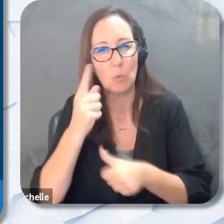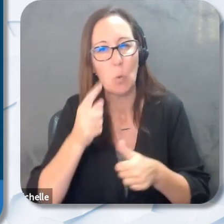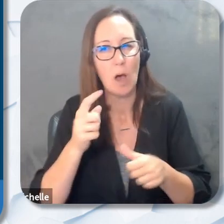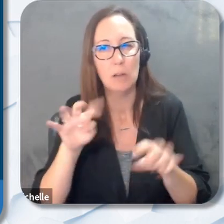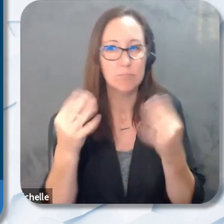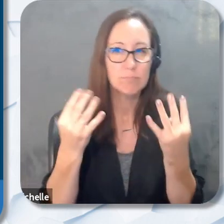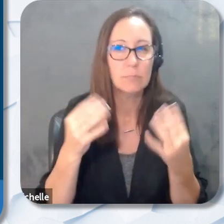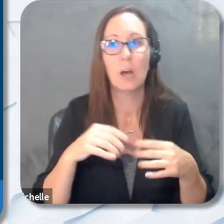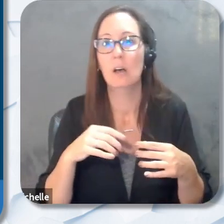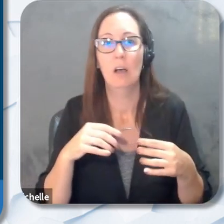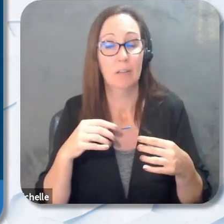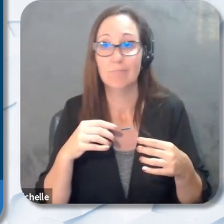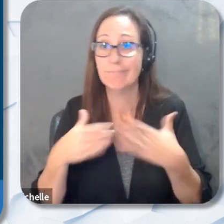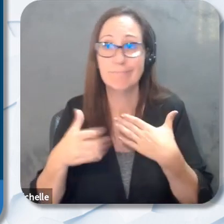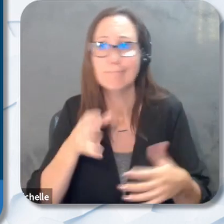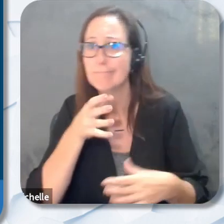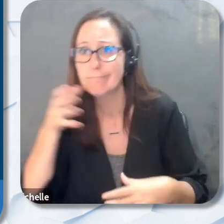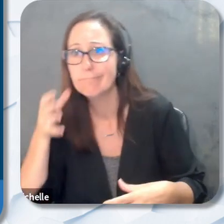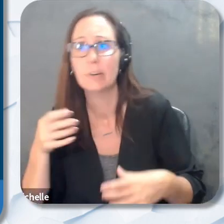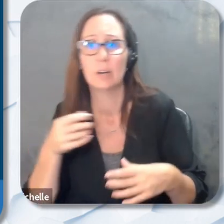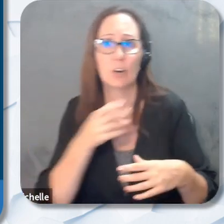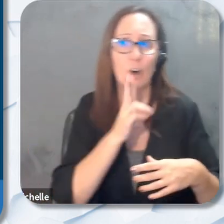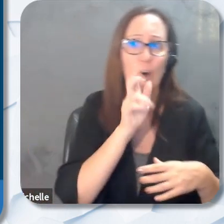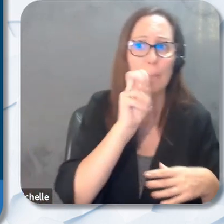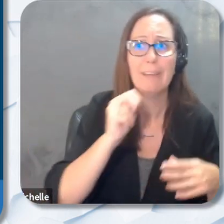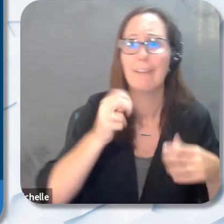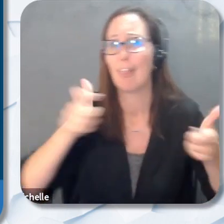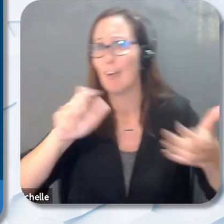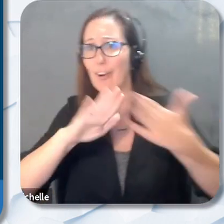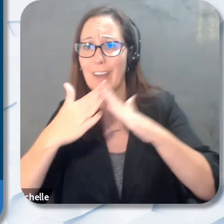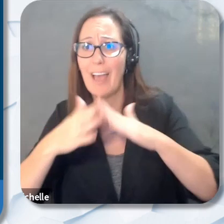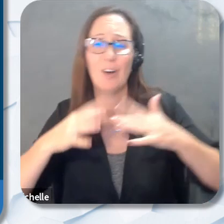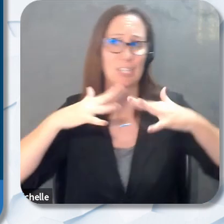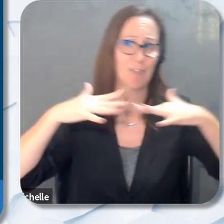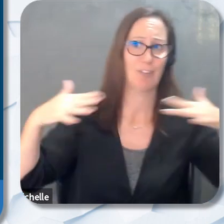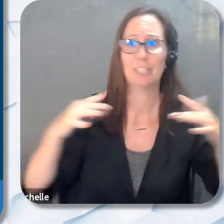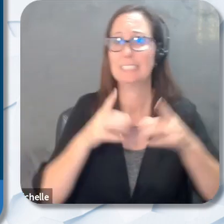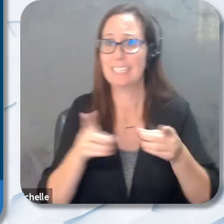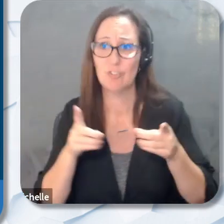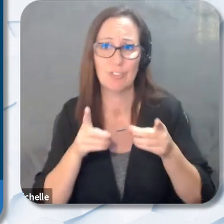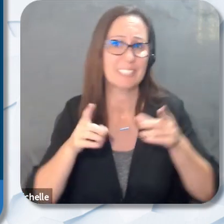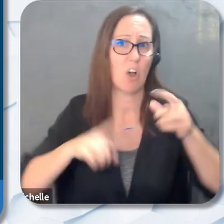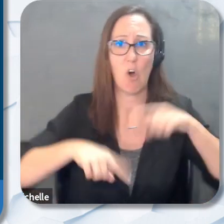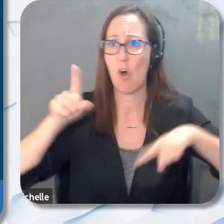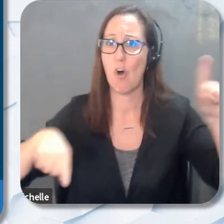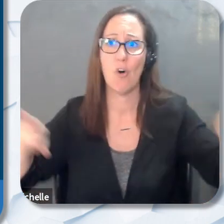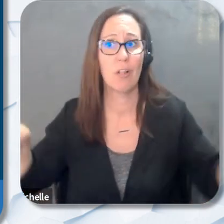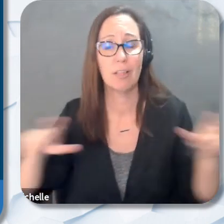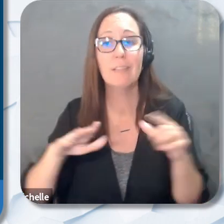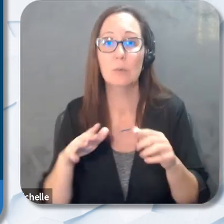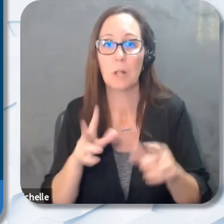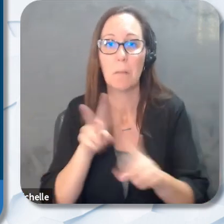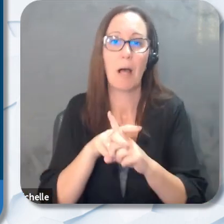rural Lord small extremely diverse district, and that one thing i'd like to elevate is.